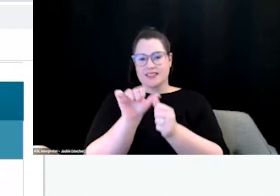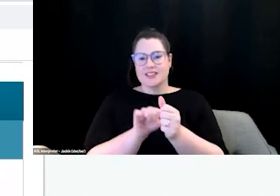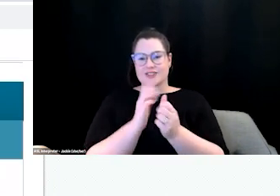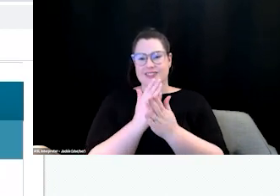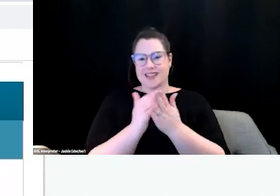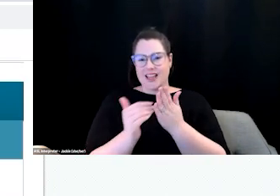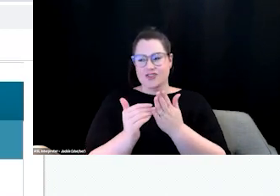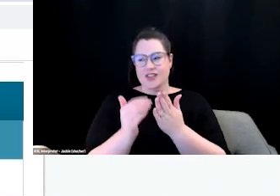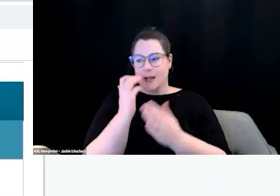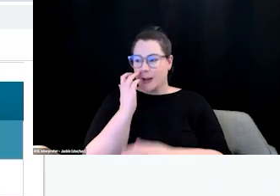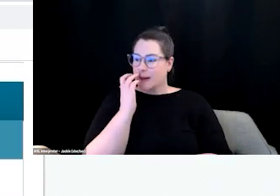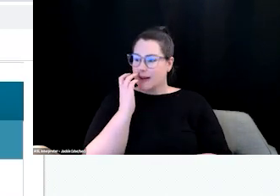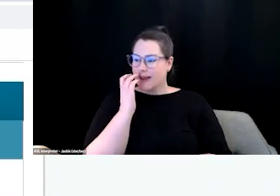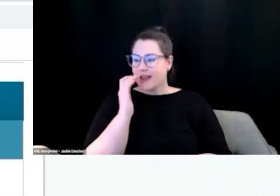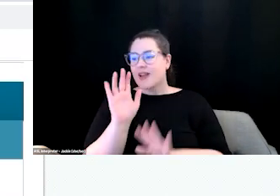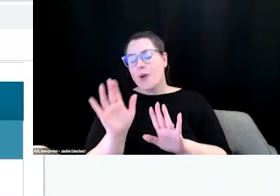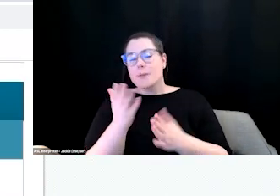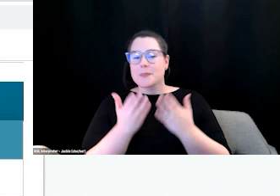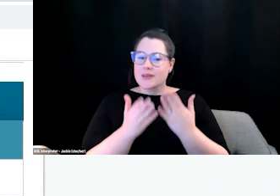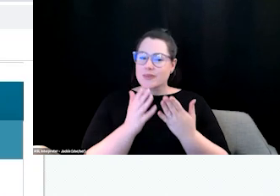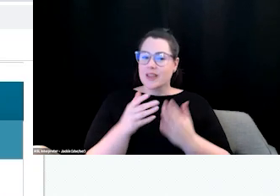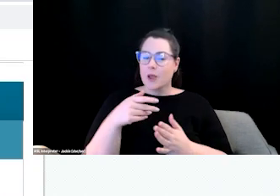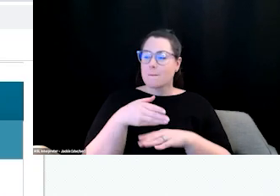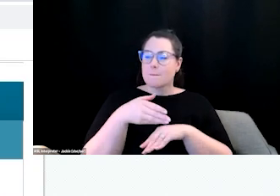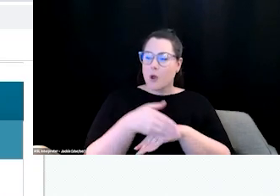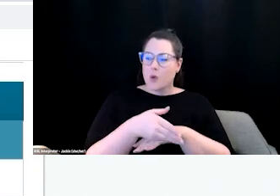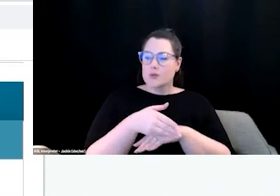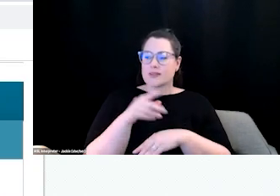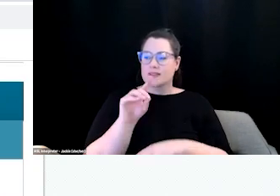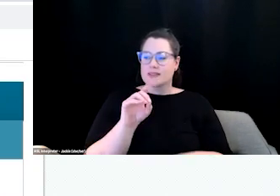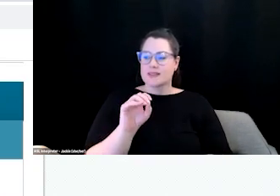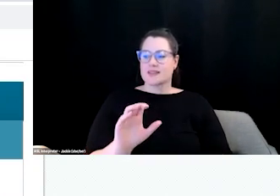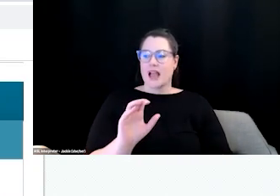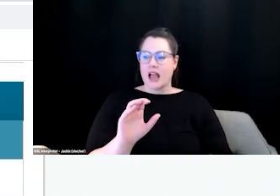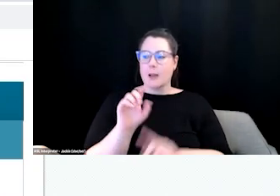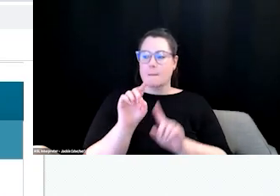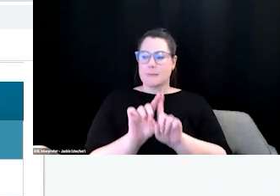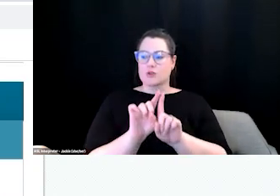that is conditionally required depending on your budget. And then Optional is down here.